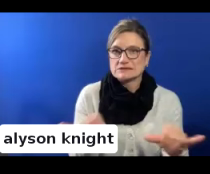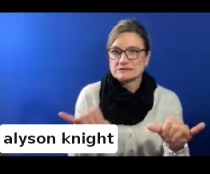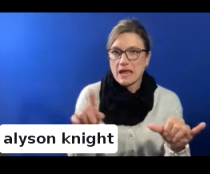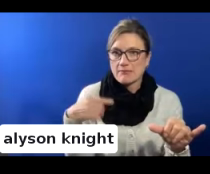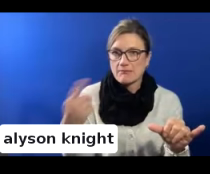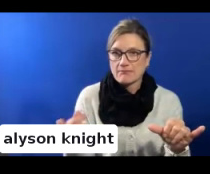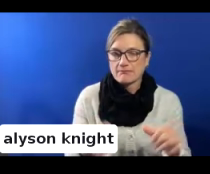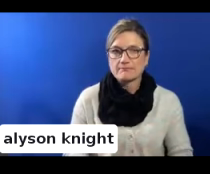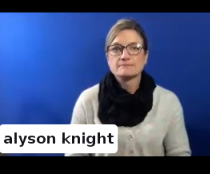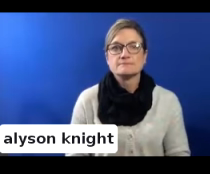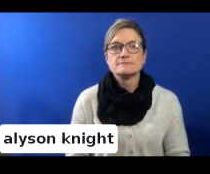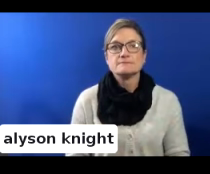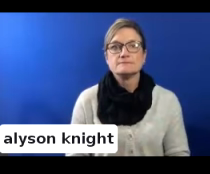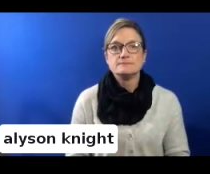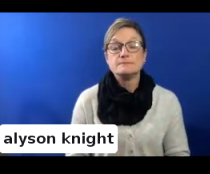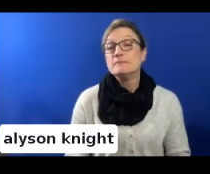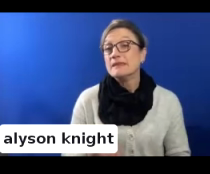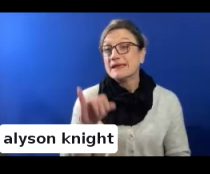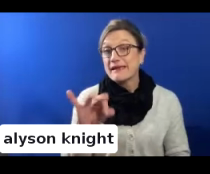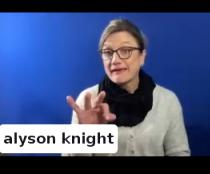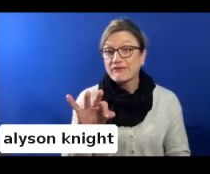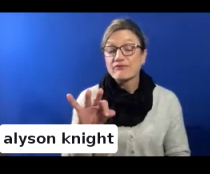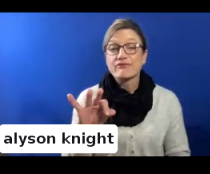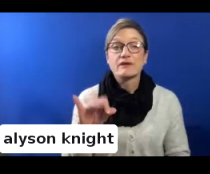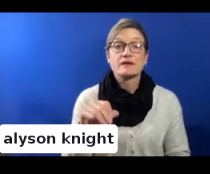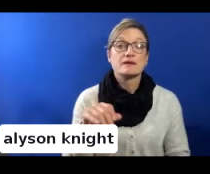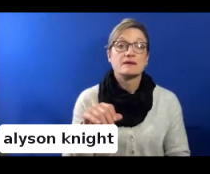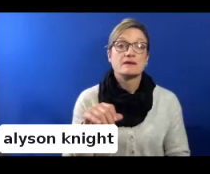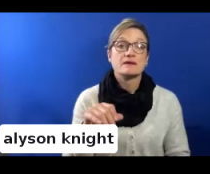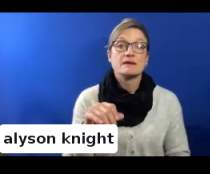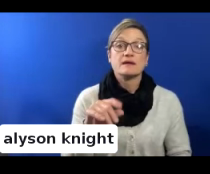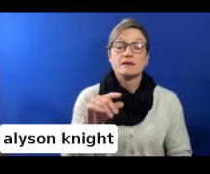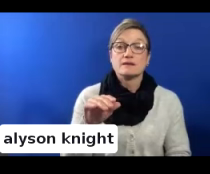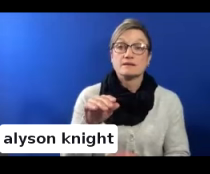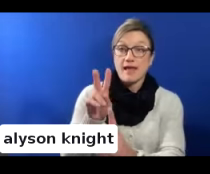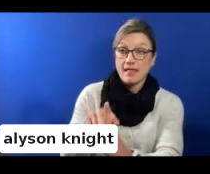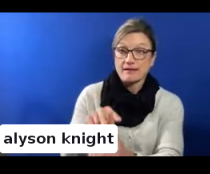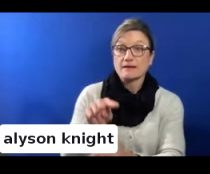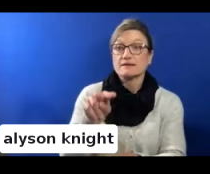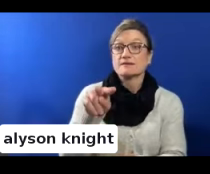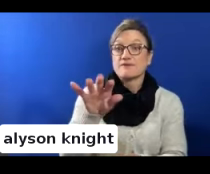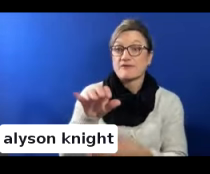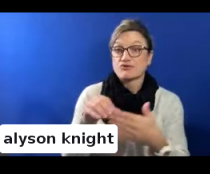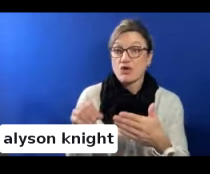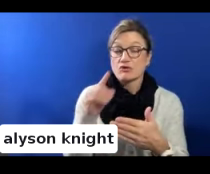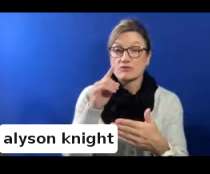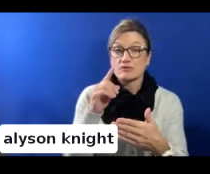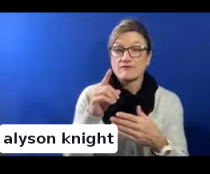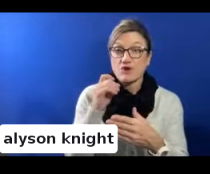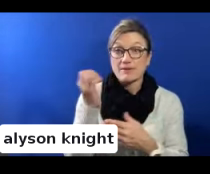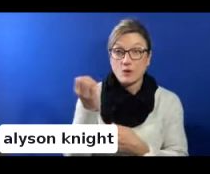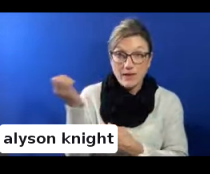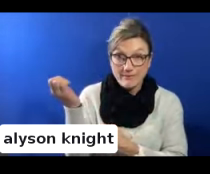But if let's say, we had allocated $500 from the equipment, and an example